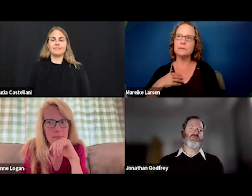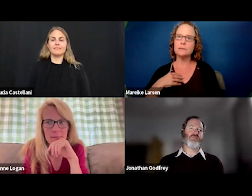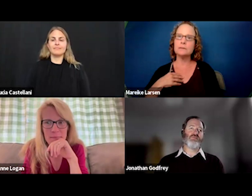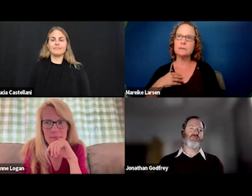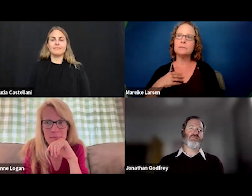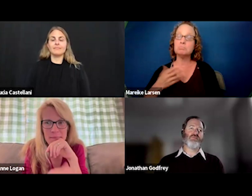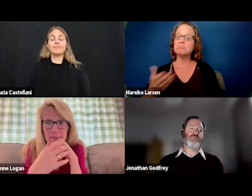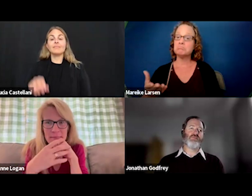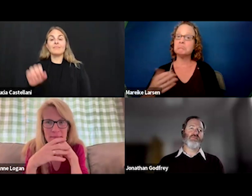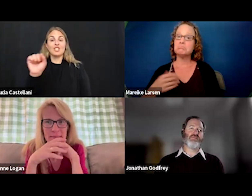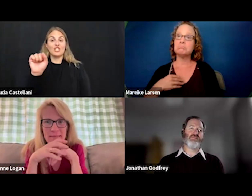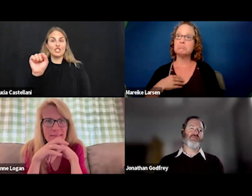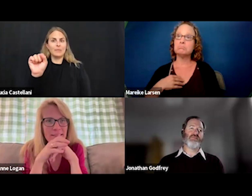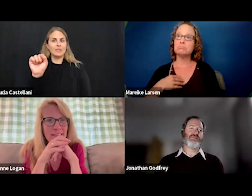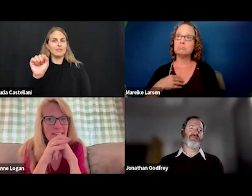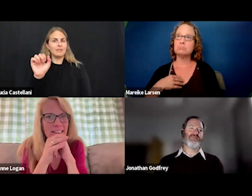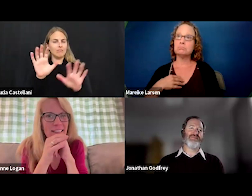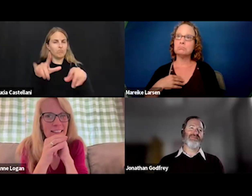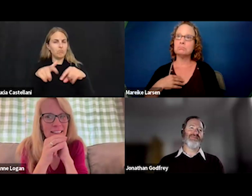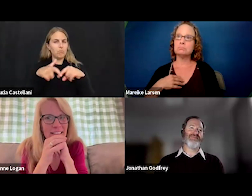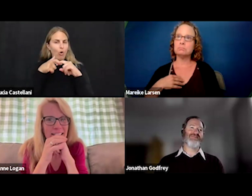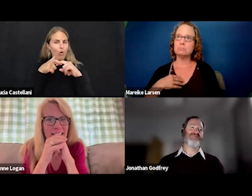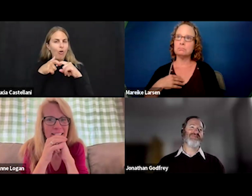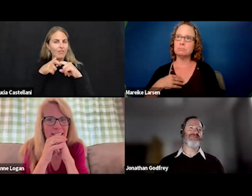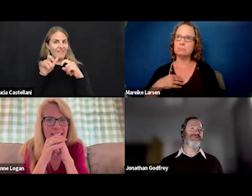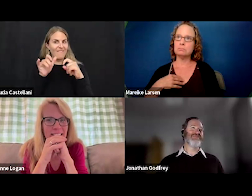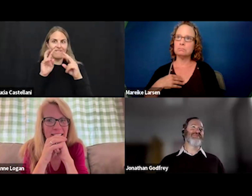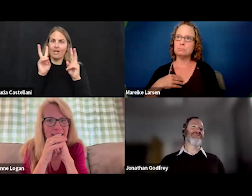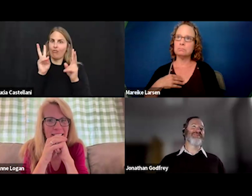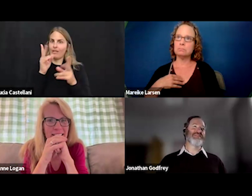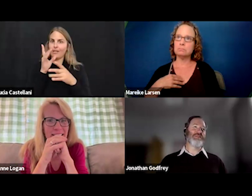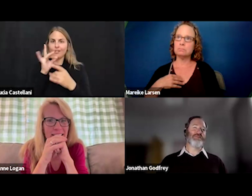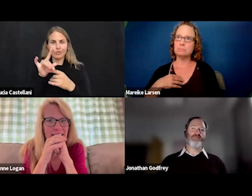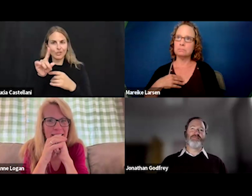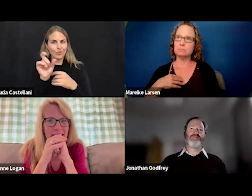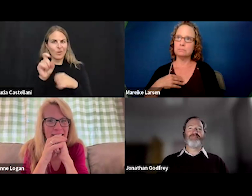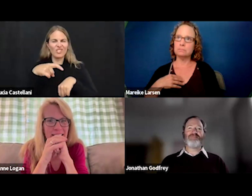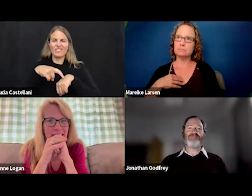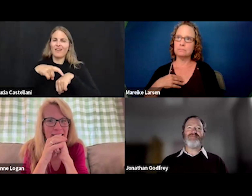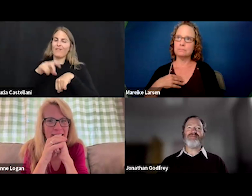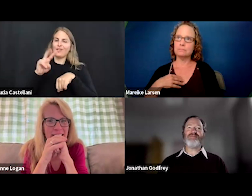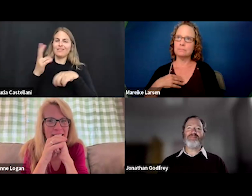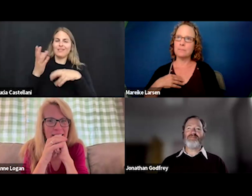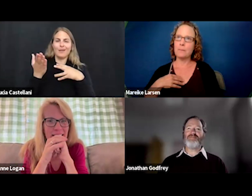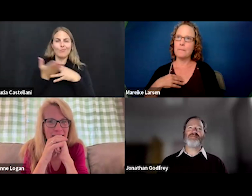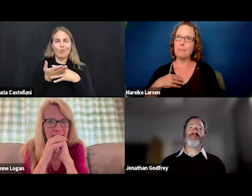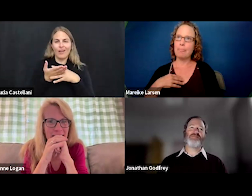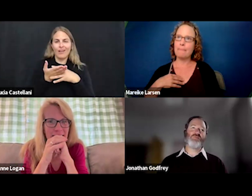Let's pause on that very interesting question because it's time for our second and last break.